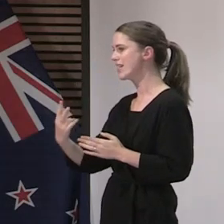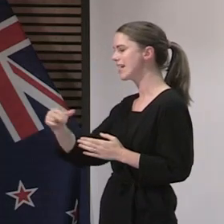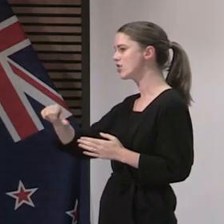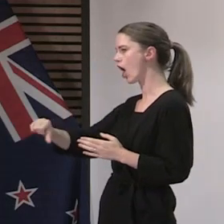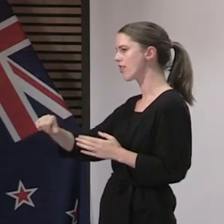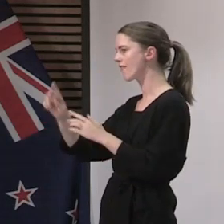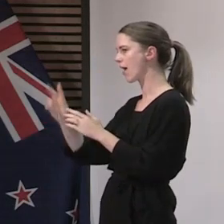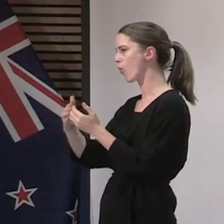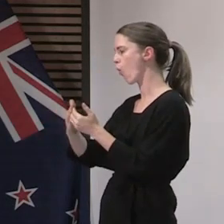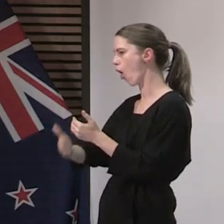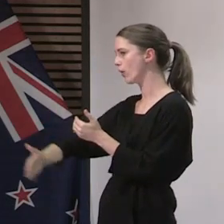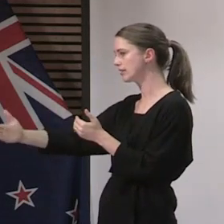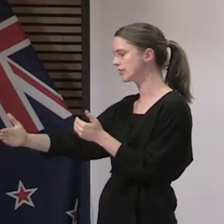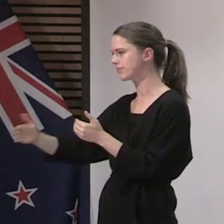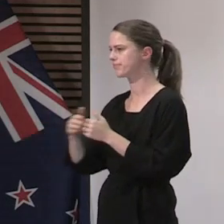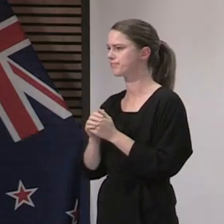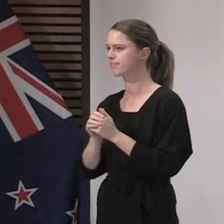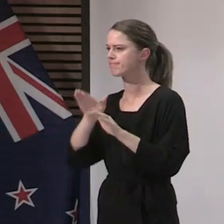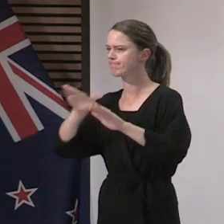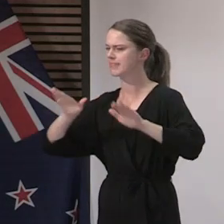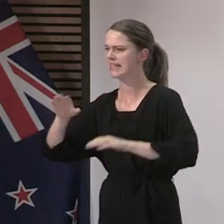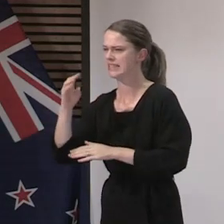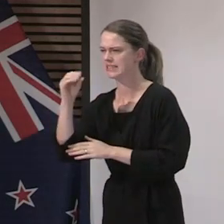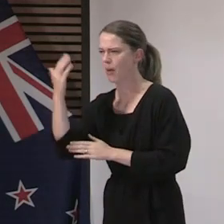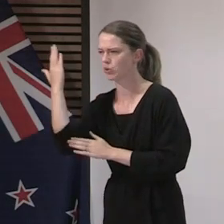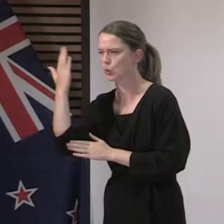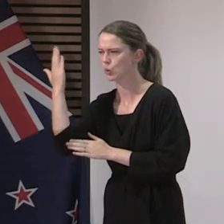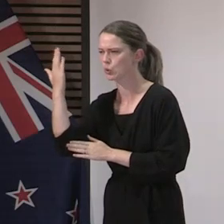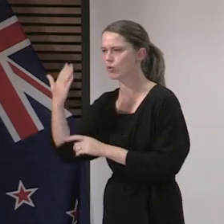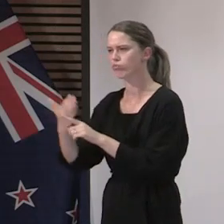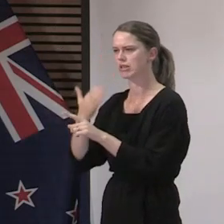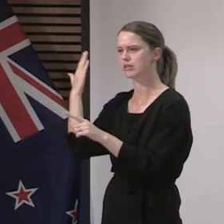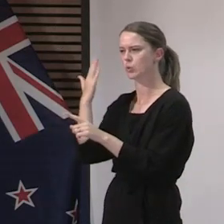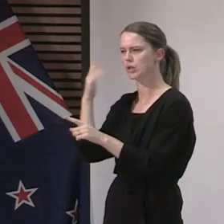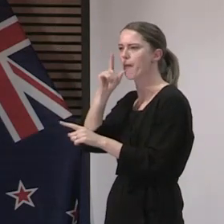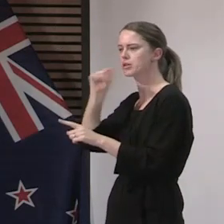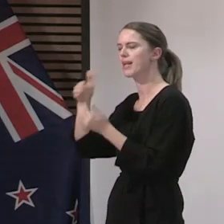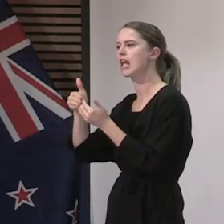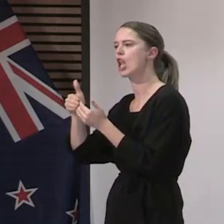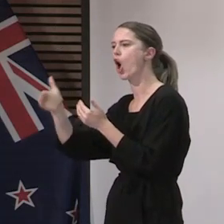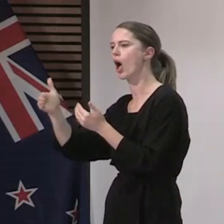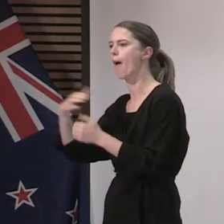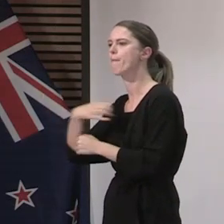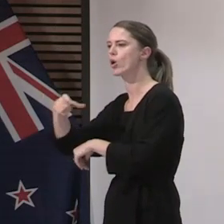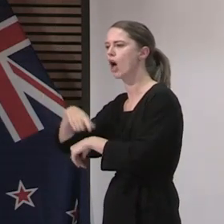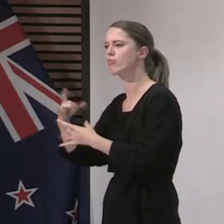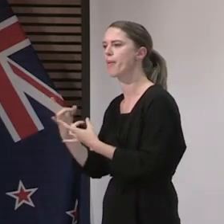to attend to be able to from 29 April. I do want to caution